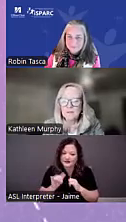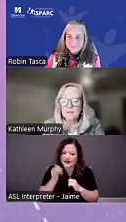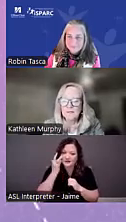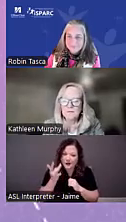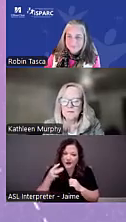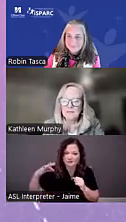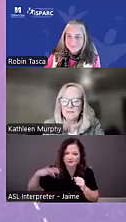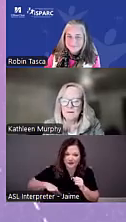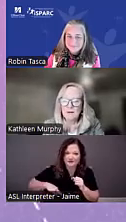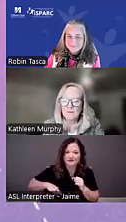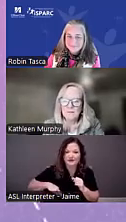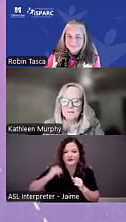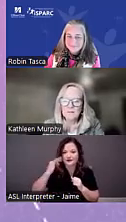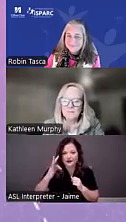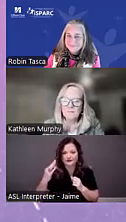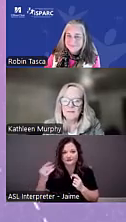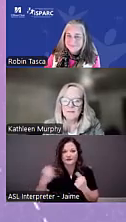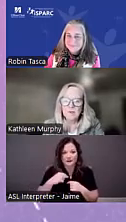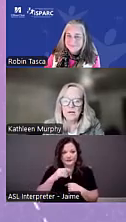is that you're seeing all of this chat.